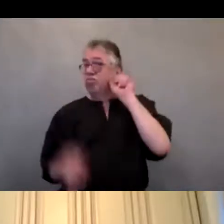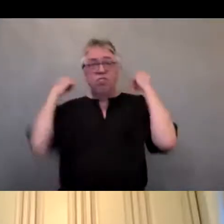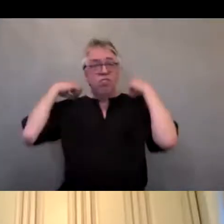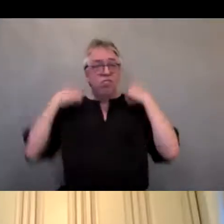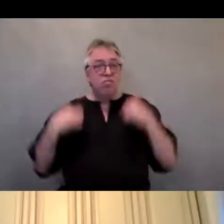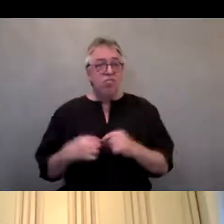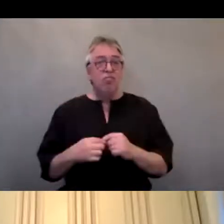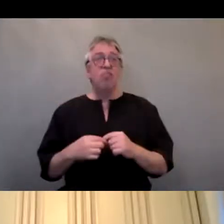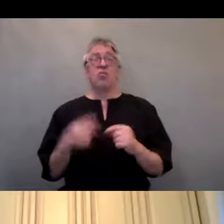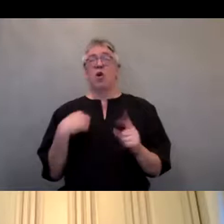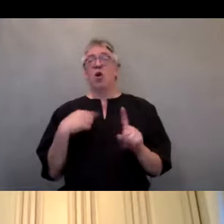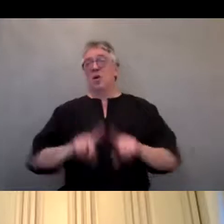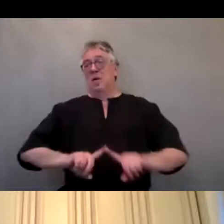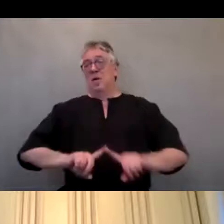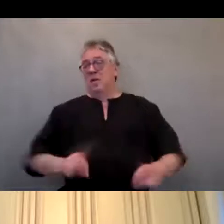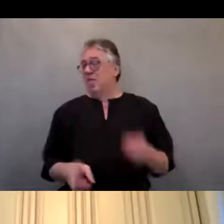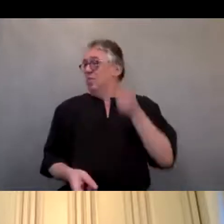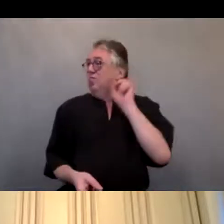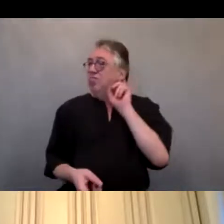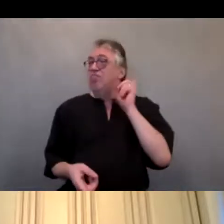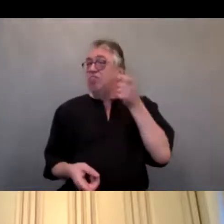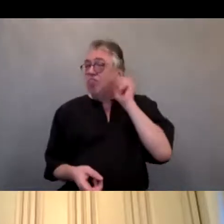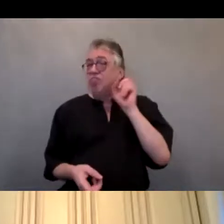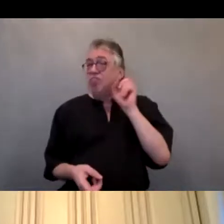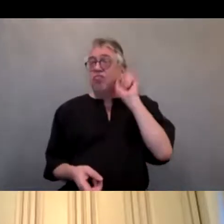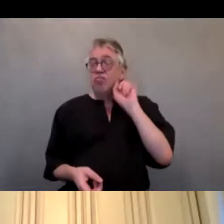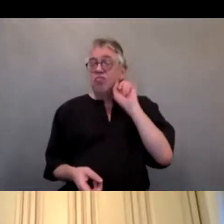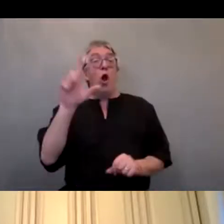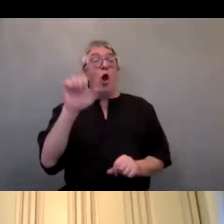I had a personal FM system. I had, when I went into wide